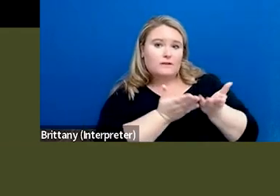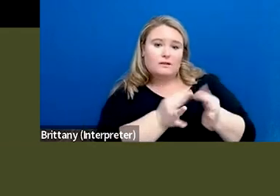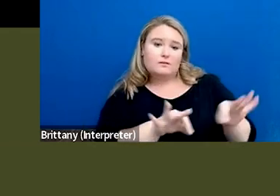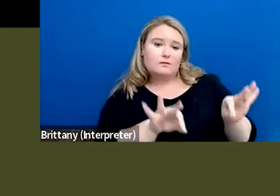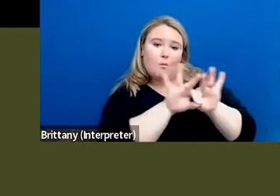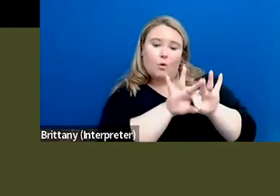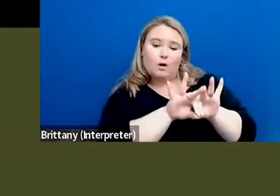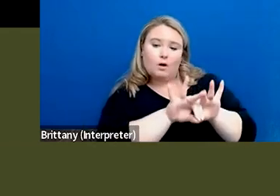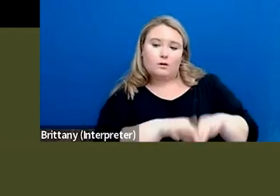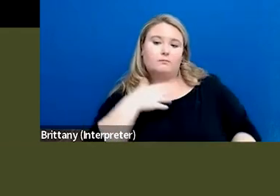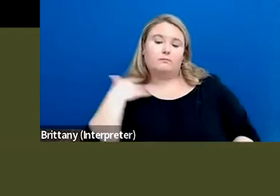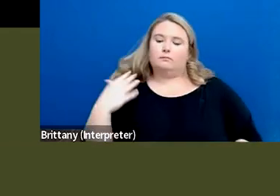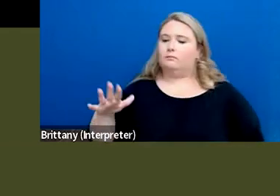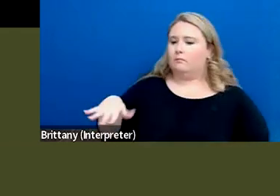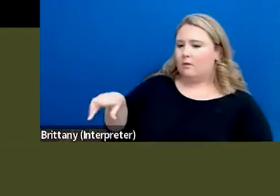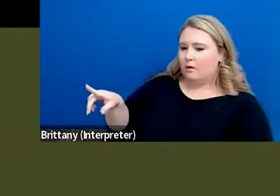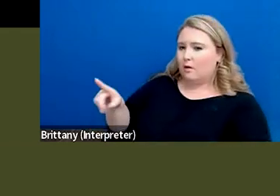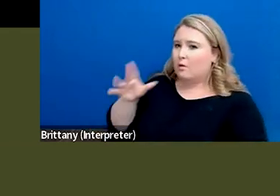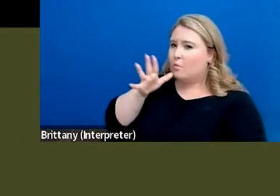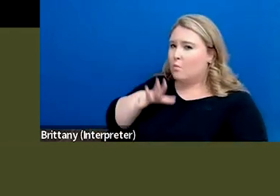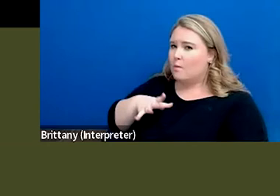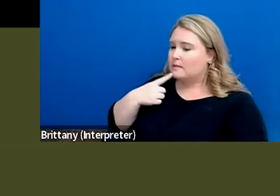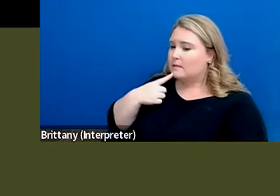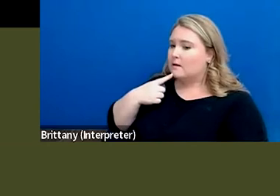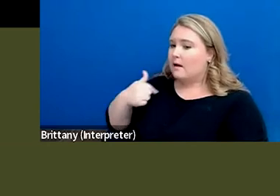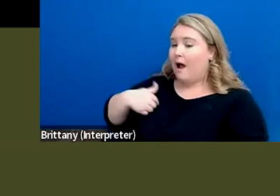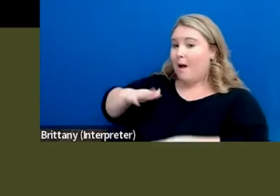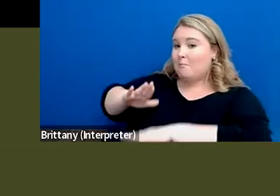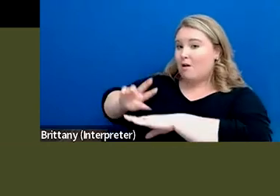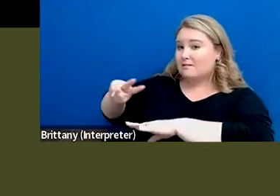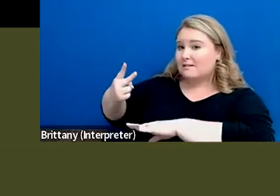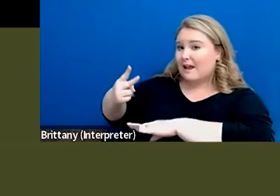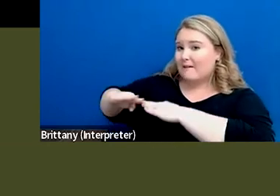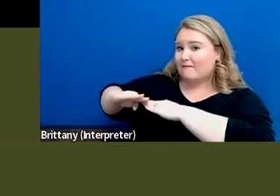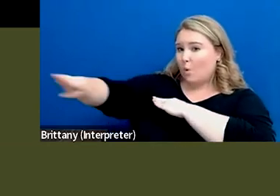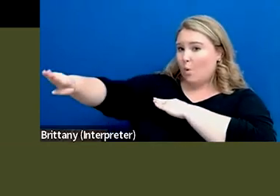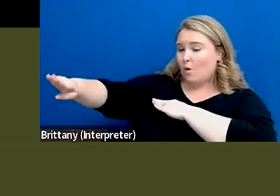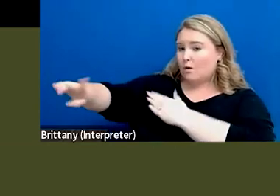[Melissa] Well, I'm disabled. where I live at, I'm on the second floor and sometime I'll be about to fall.